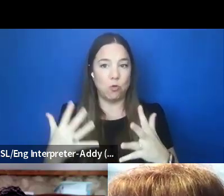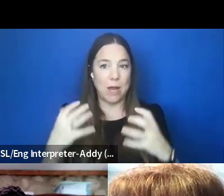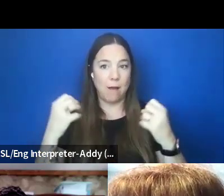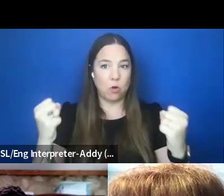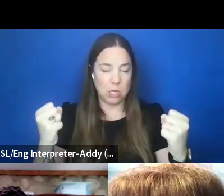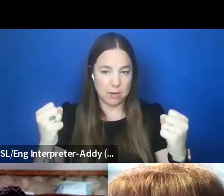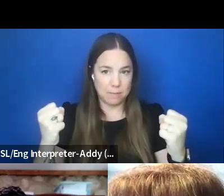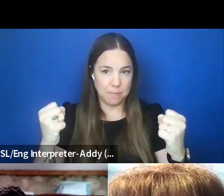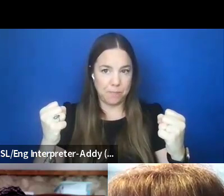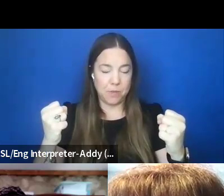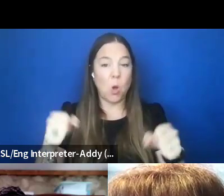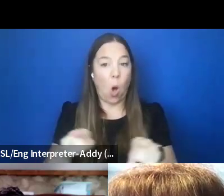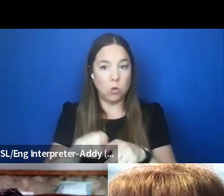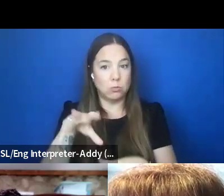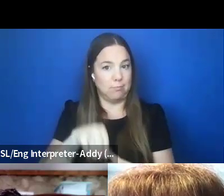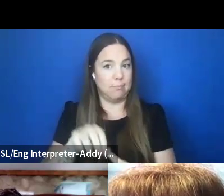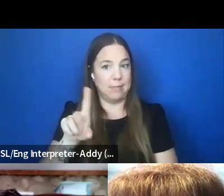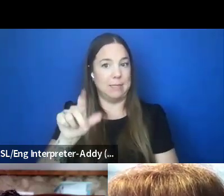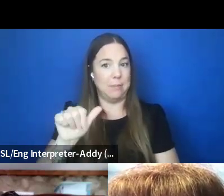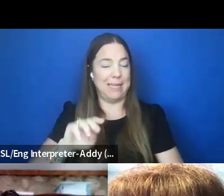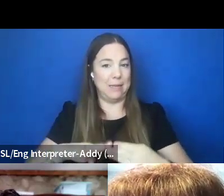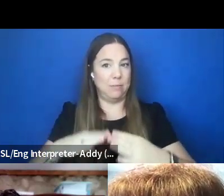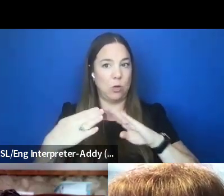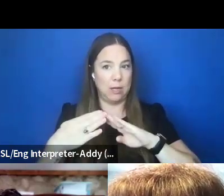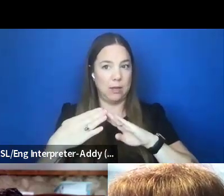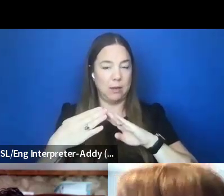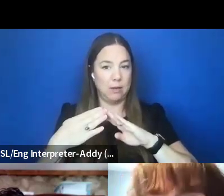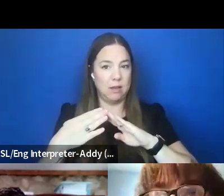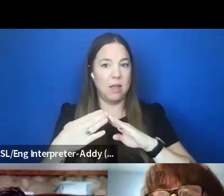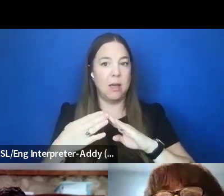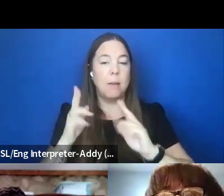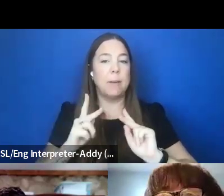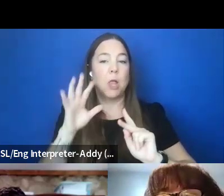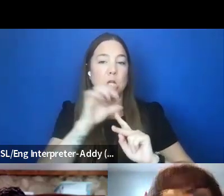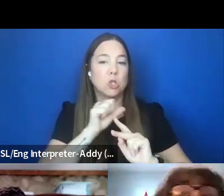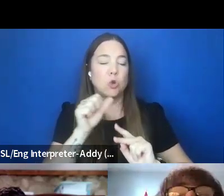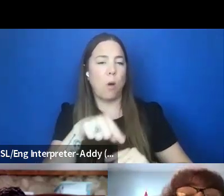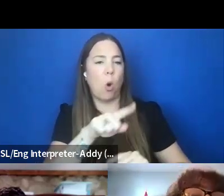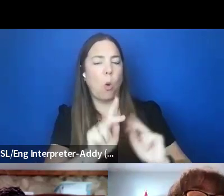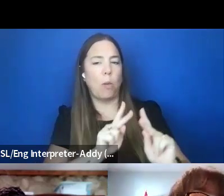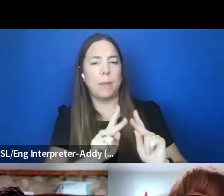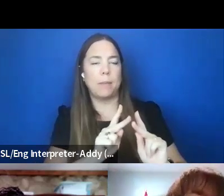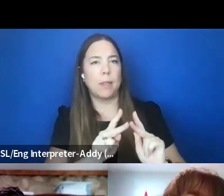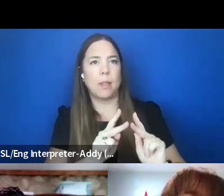Don Dew: in the disability community. They think that they're just Don Dew: people that Don Dew: are.